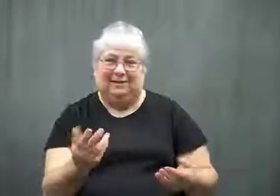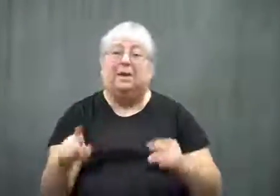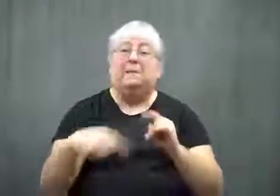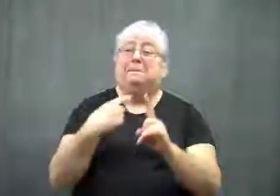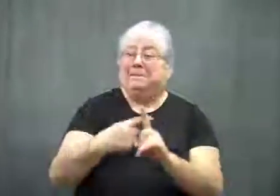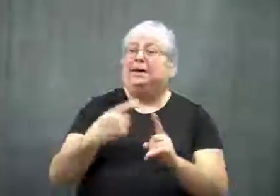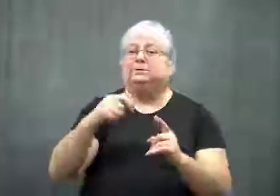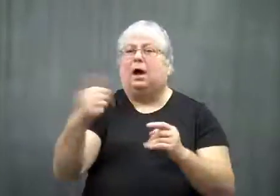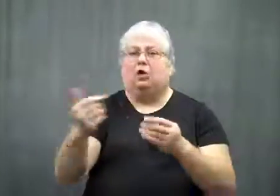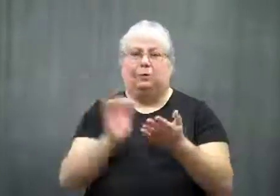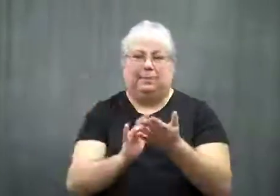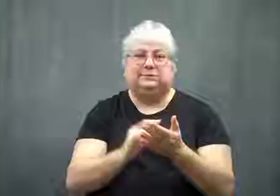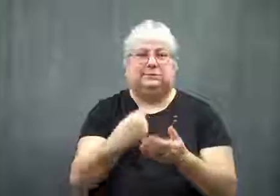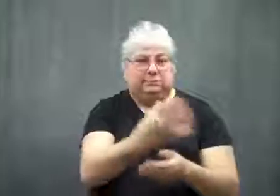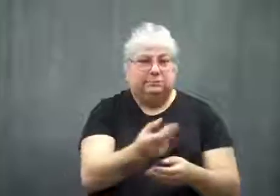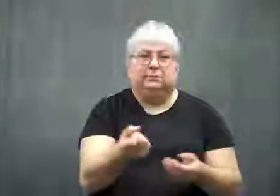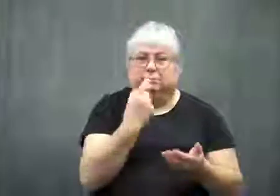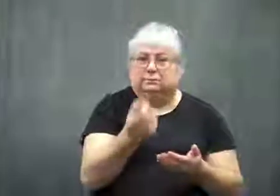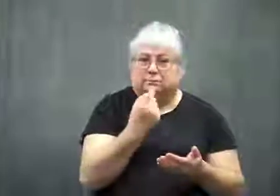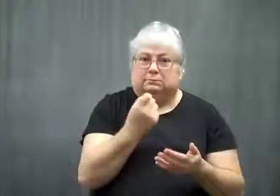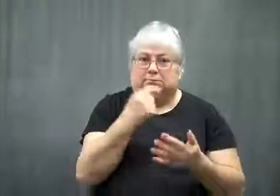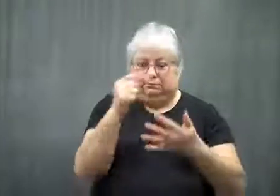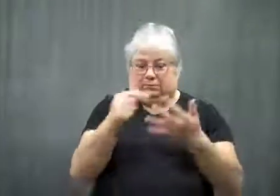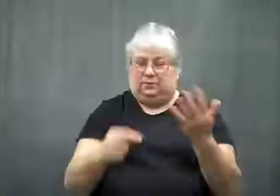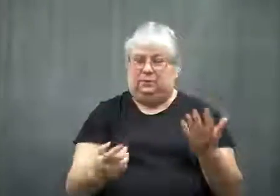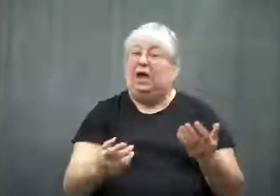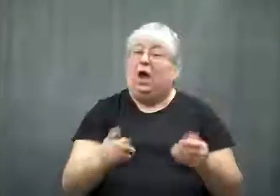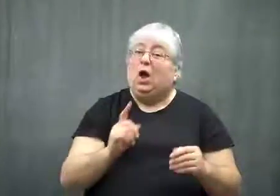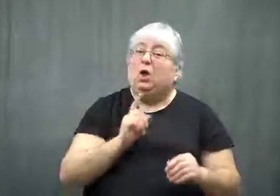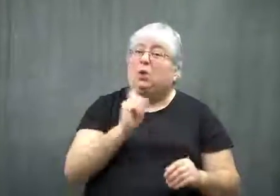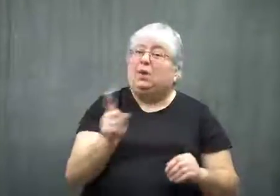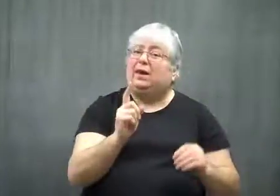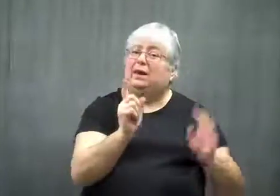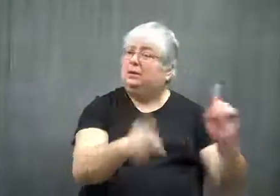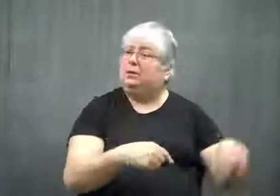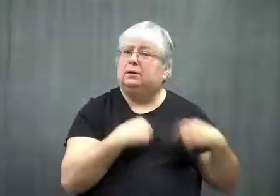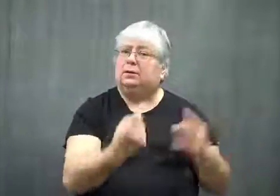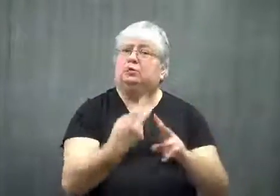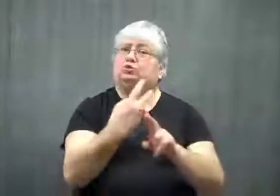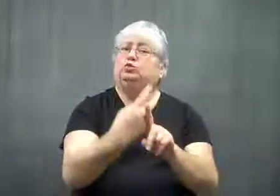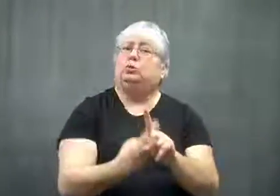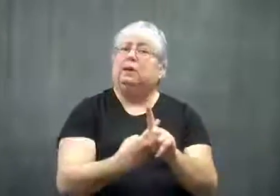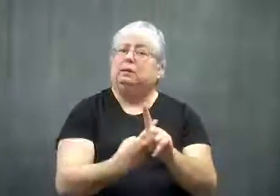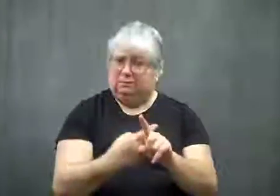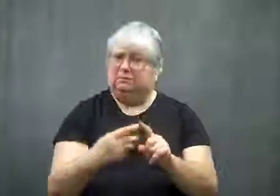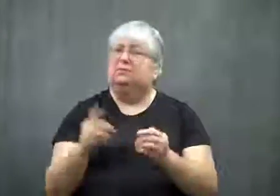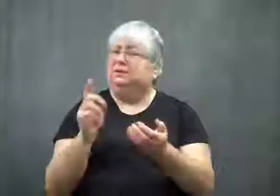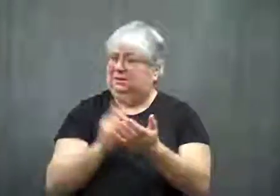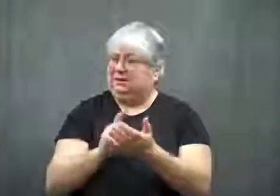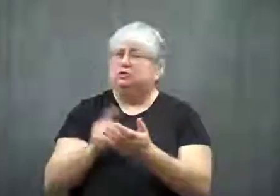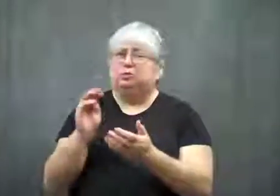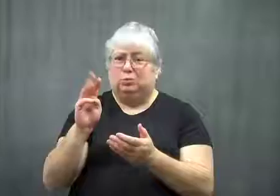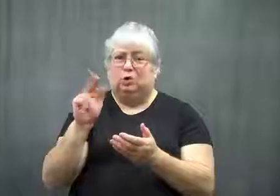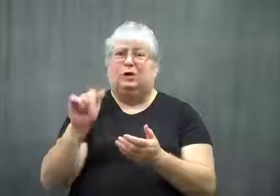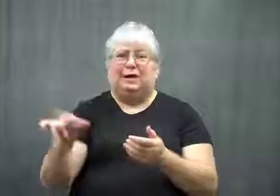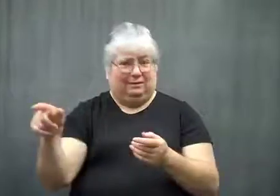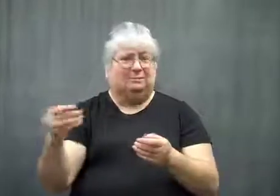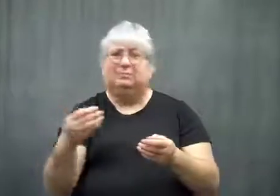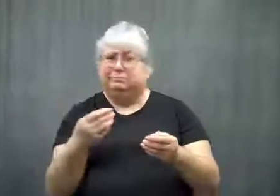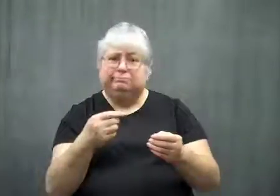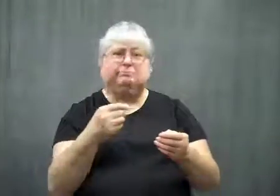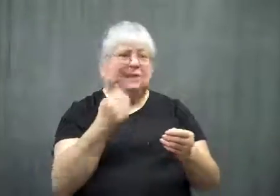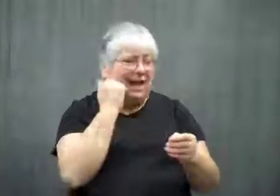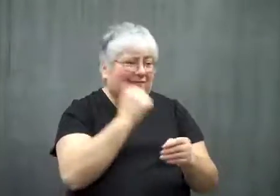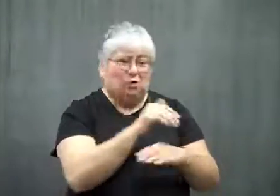He was also given other medications in pill form to help him sleep.